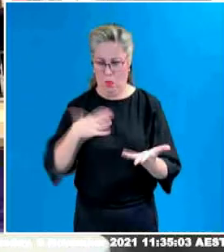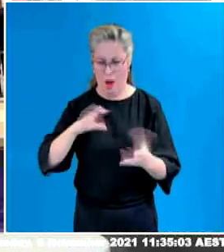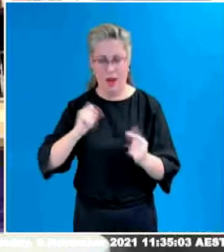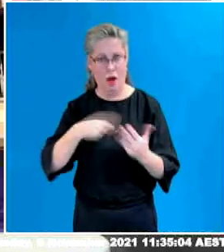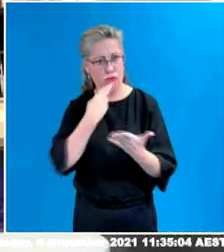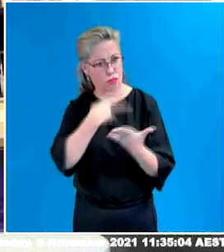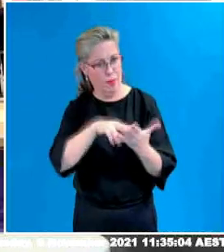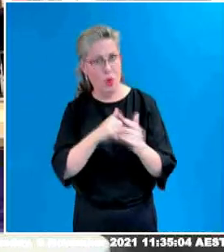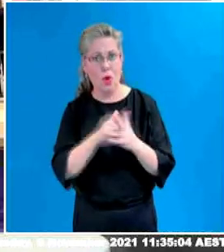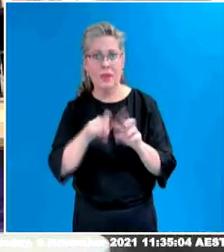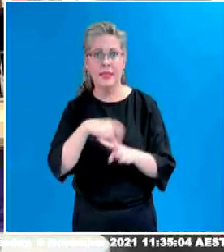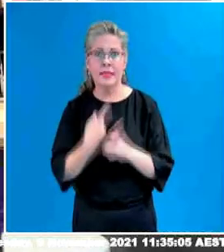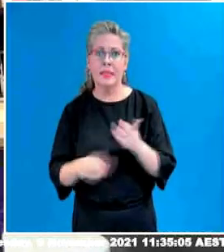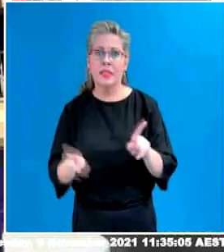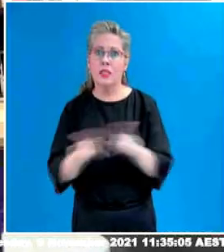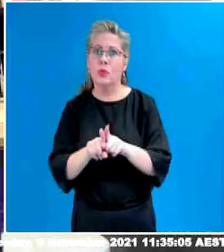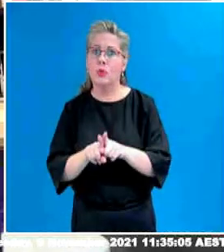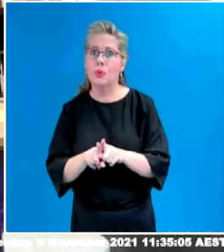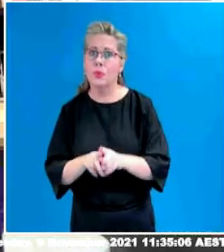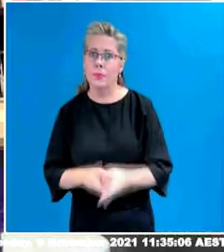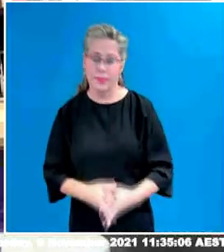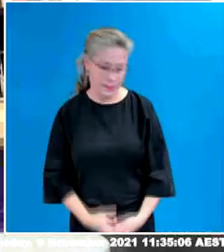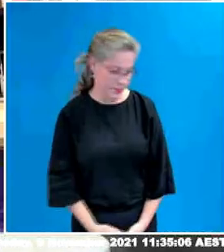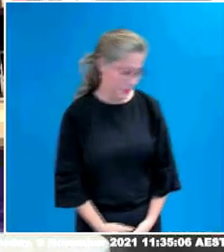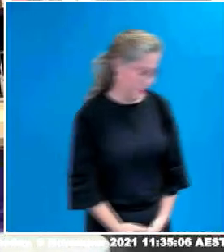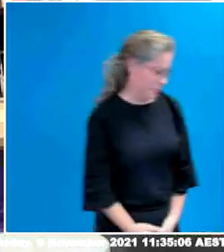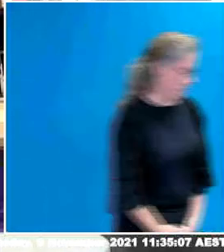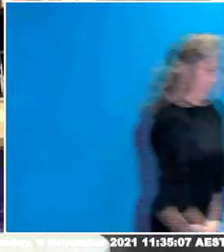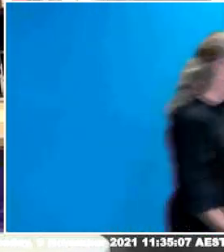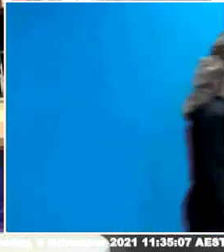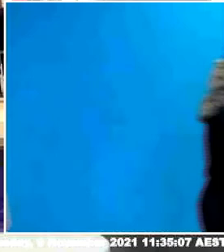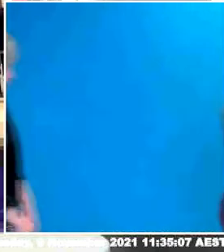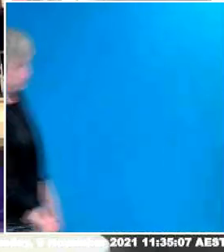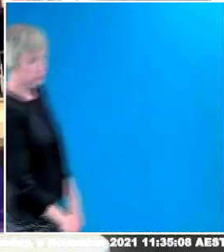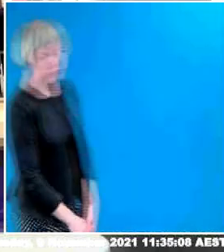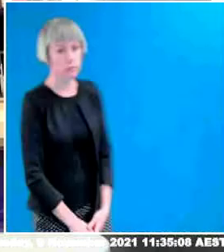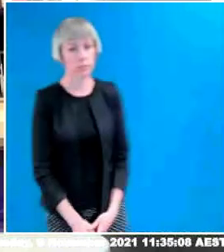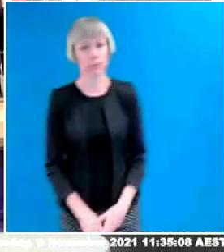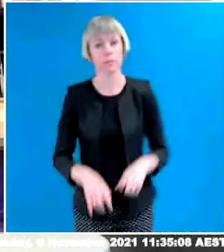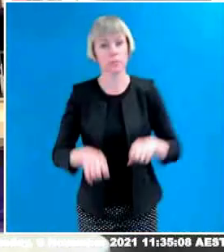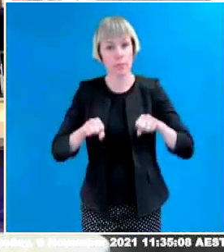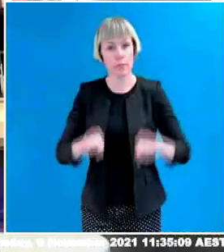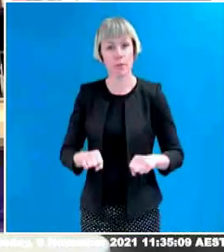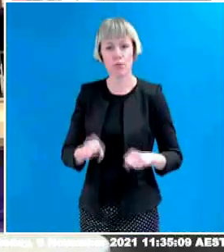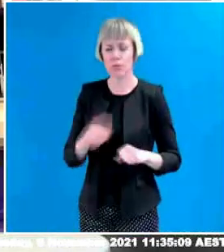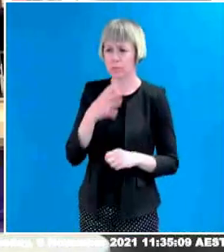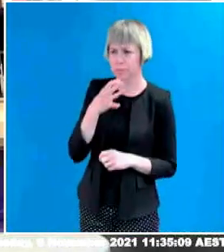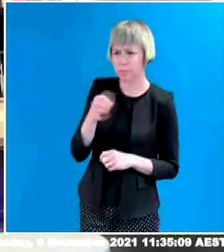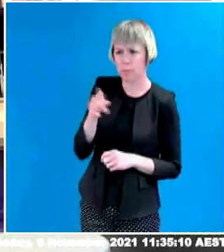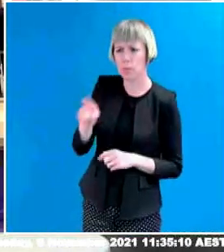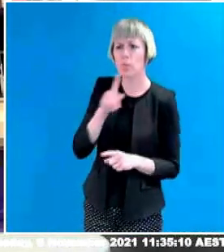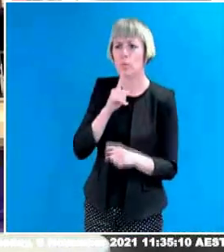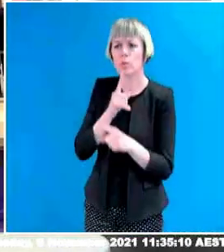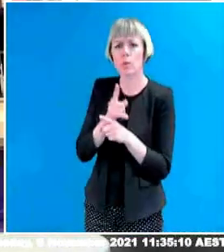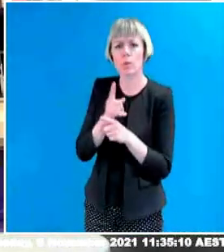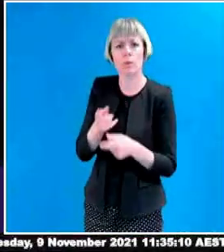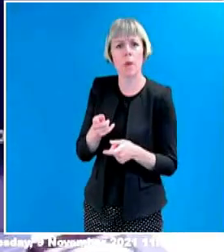Thank you. I think you identified Rio Tinto as one of the companies that either was